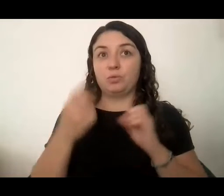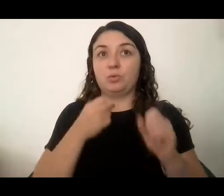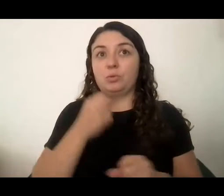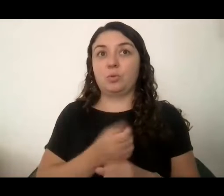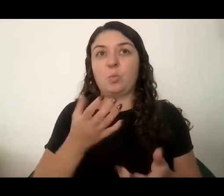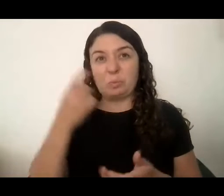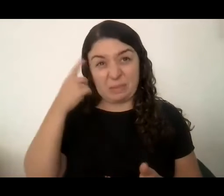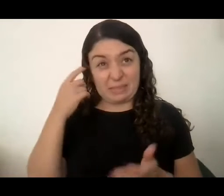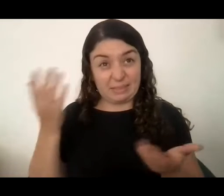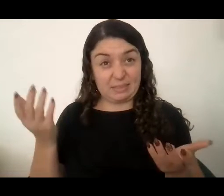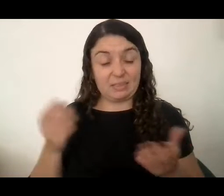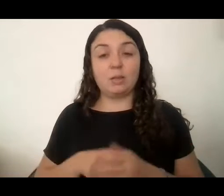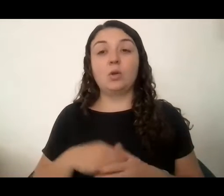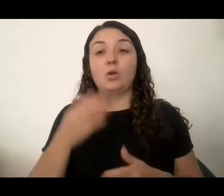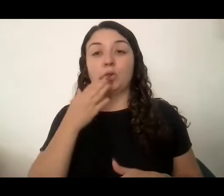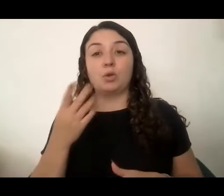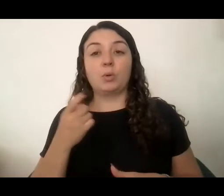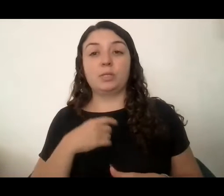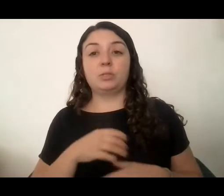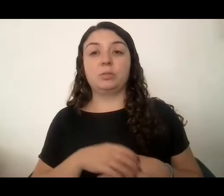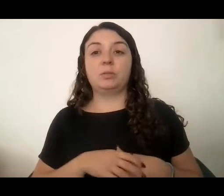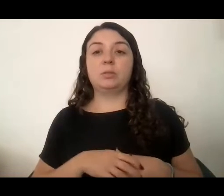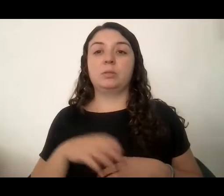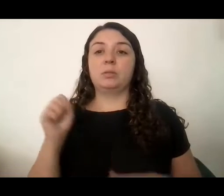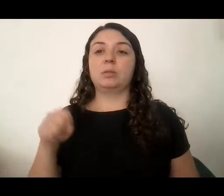Yeah, that's a great question. Yeah, absolutely. I mean, what you are going